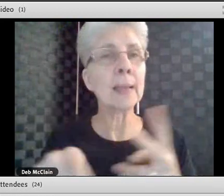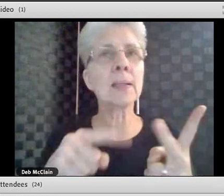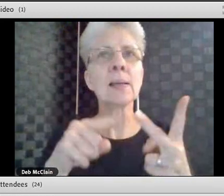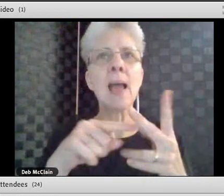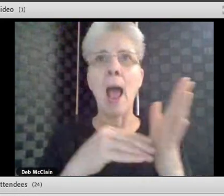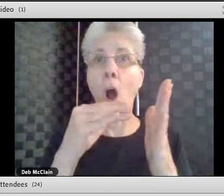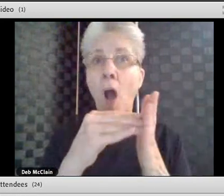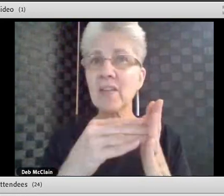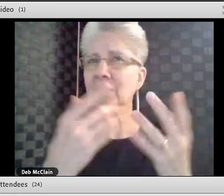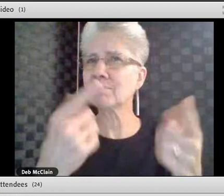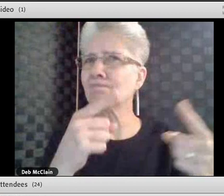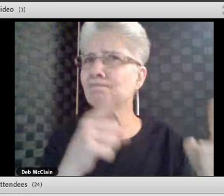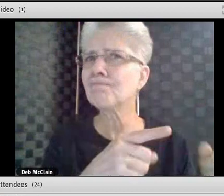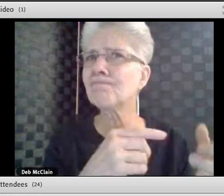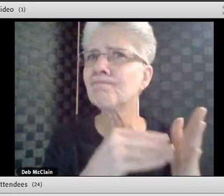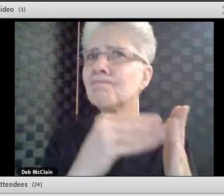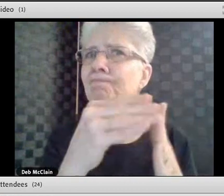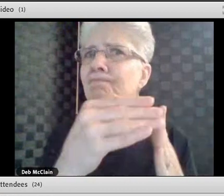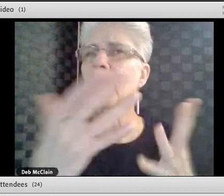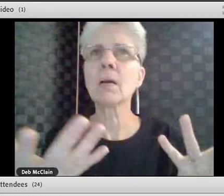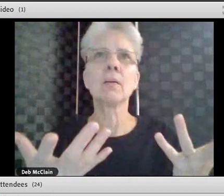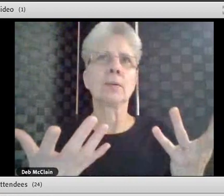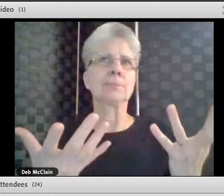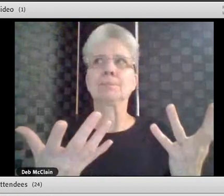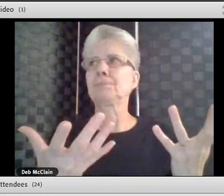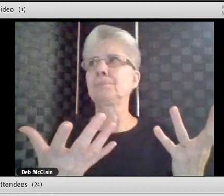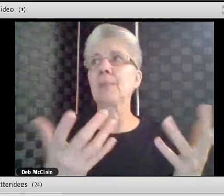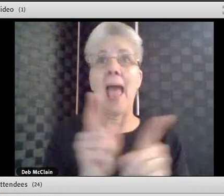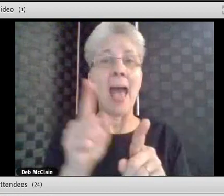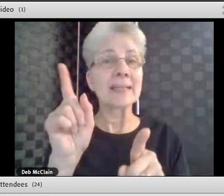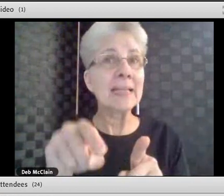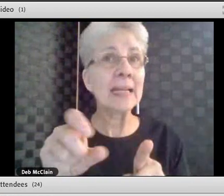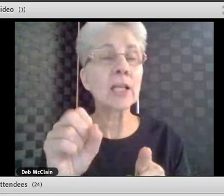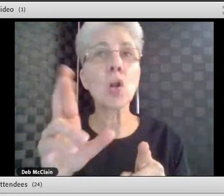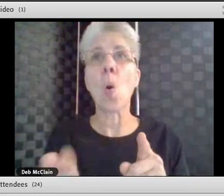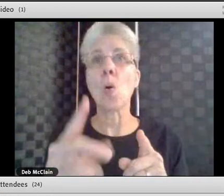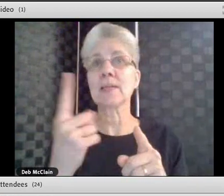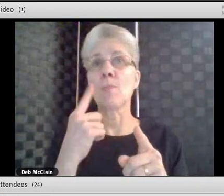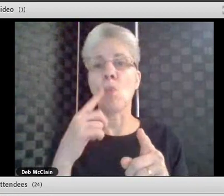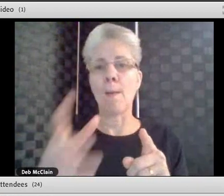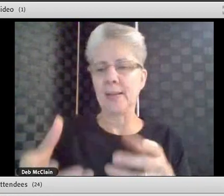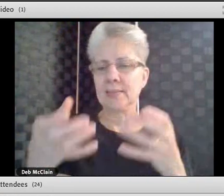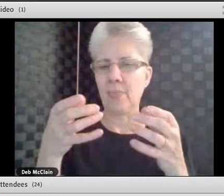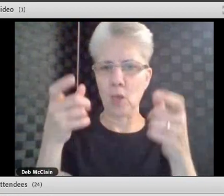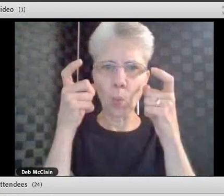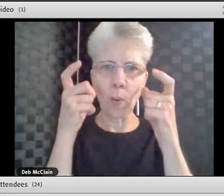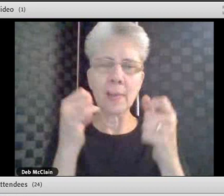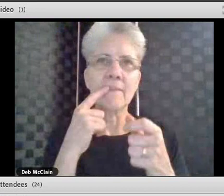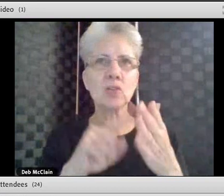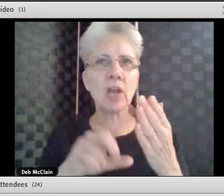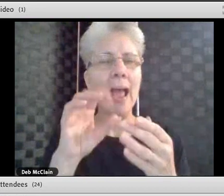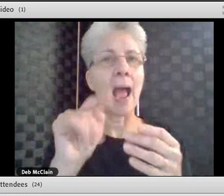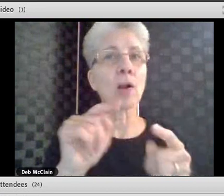Have they had training on how to do it? How often is it going to be done? Is it going to be as needed, when somebody picks up